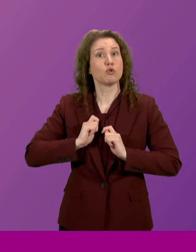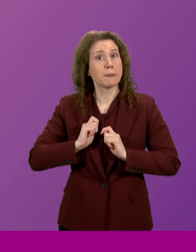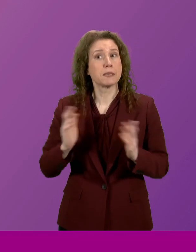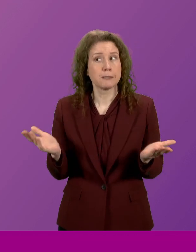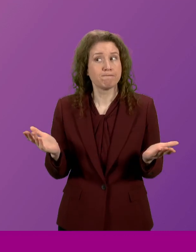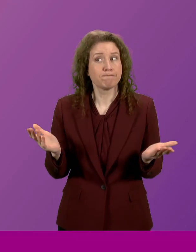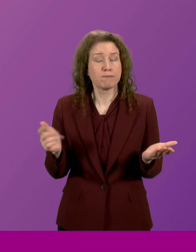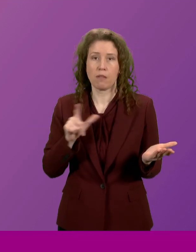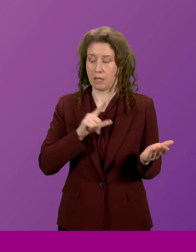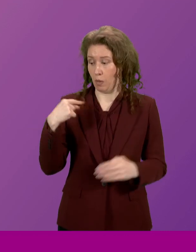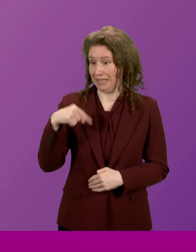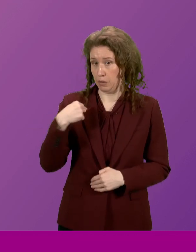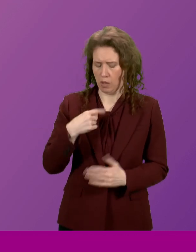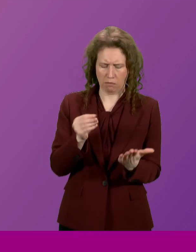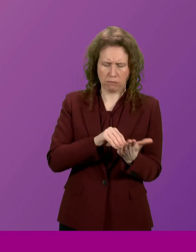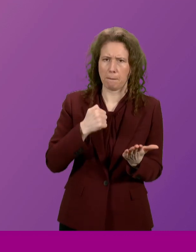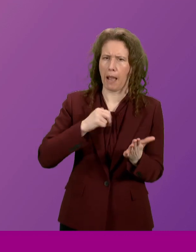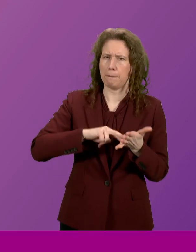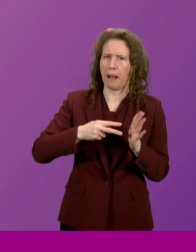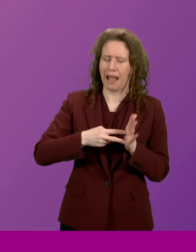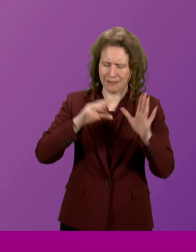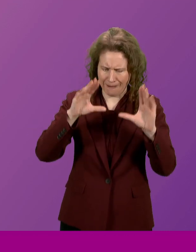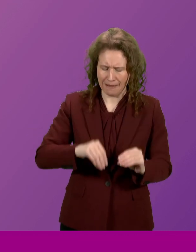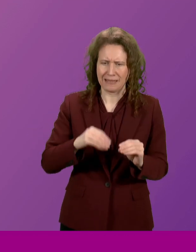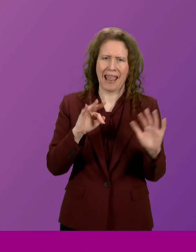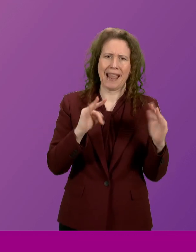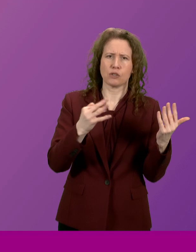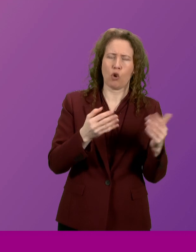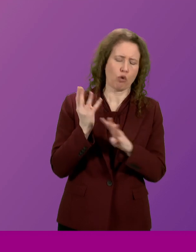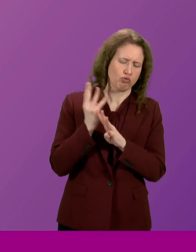That is why, this week, I have set out my plan to end the 8 am rush for a GP appointment and